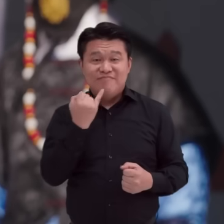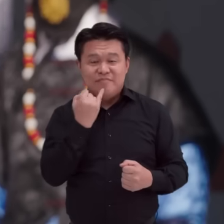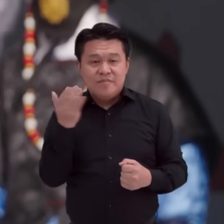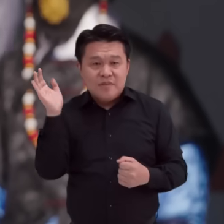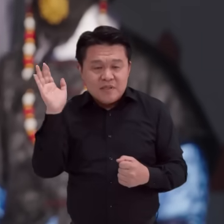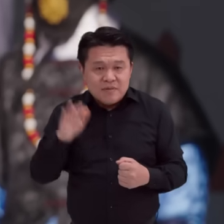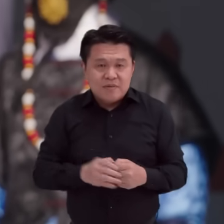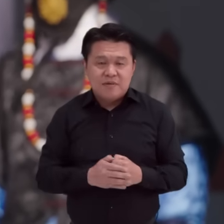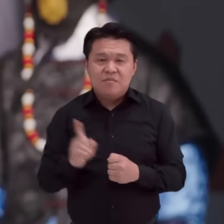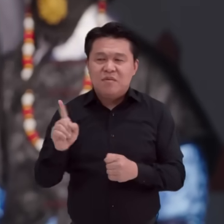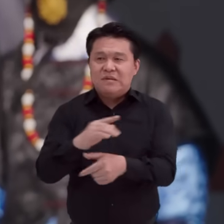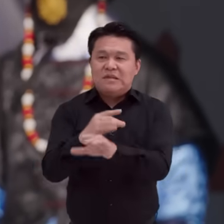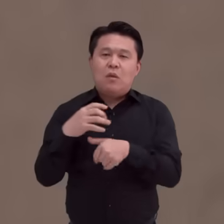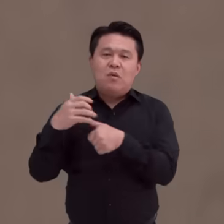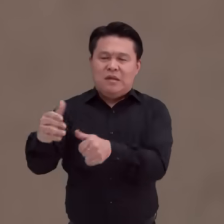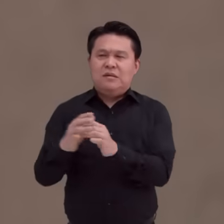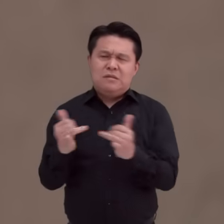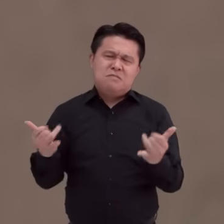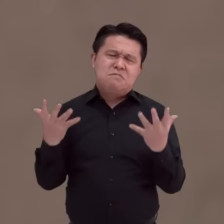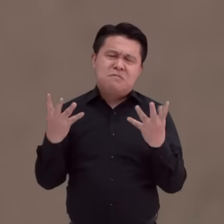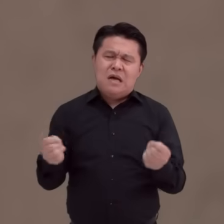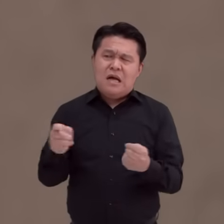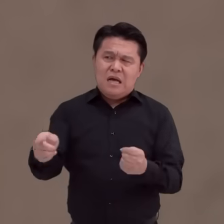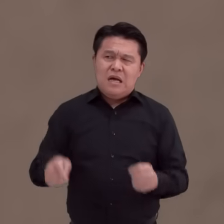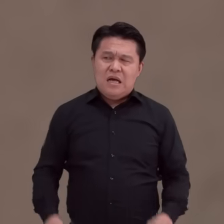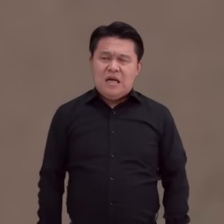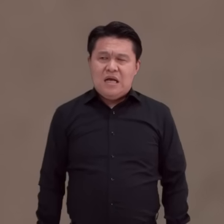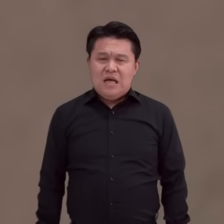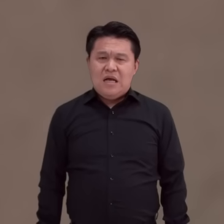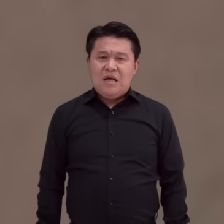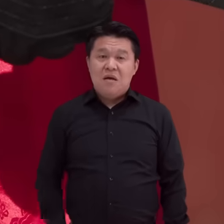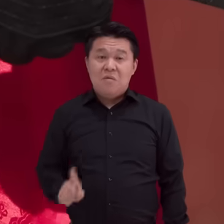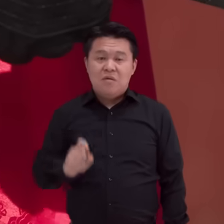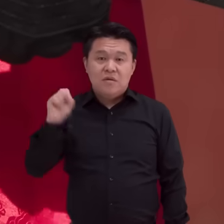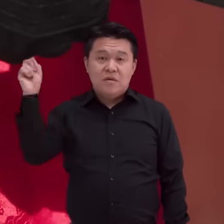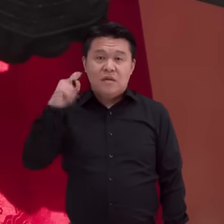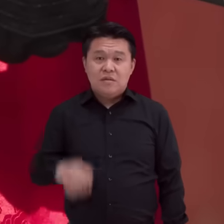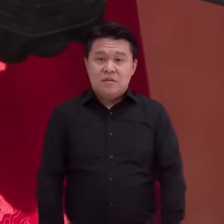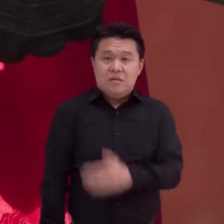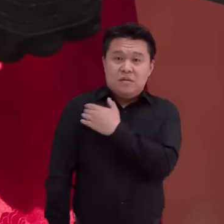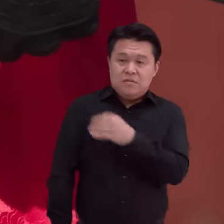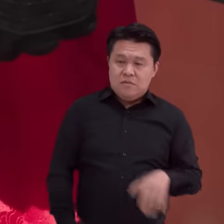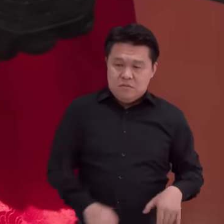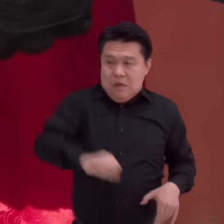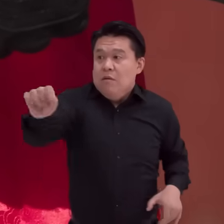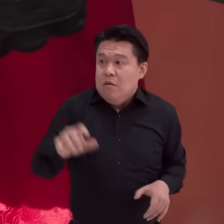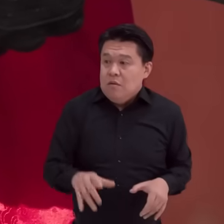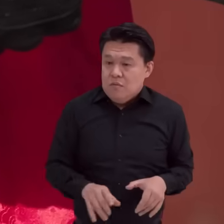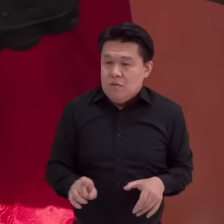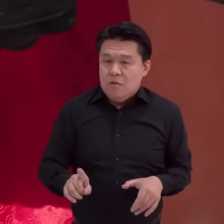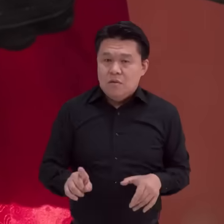but some people think it’s fun to tease us. Some people would just run up to us and take our sword,